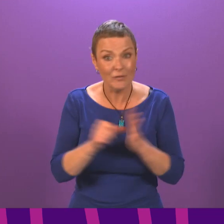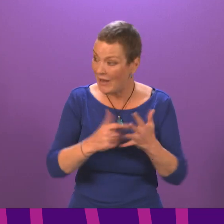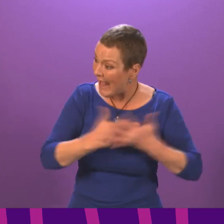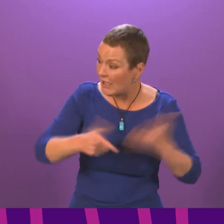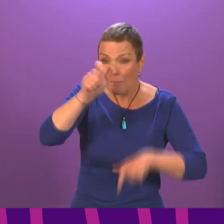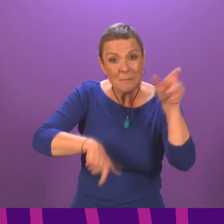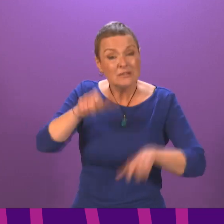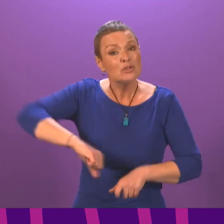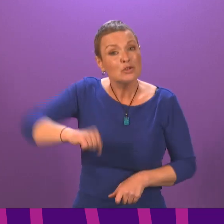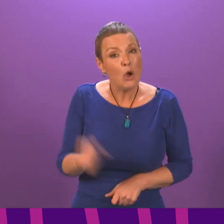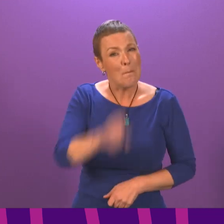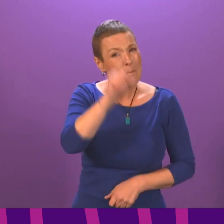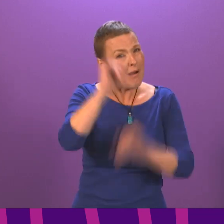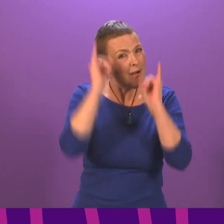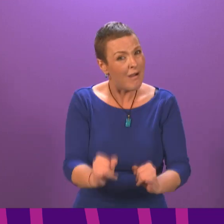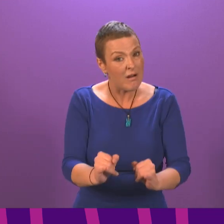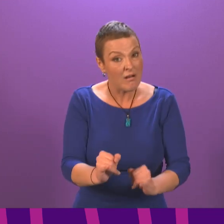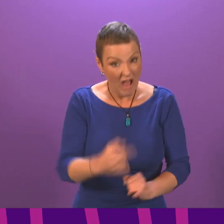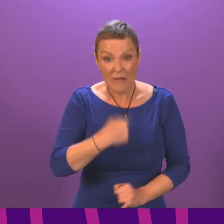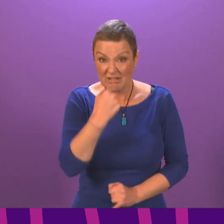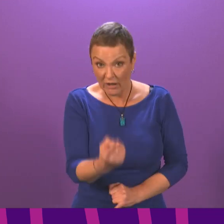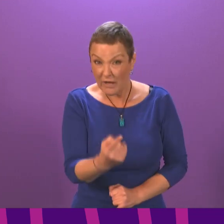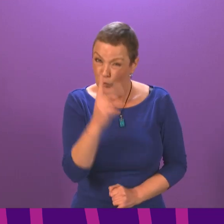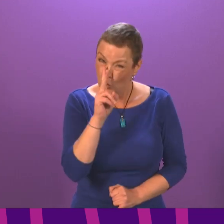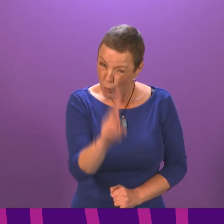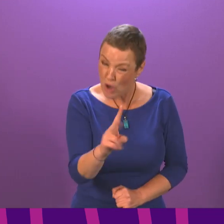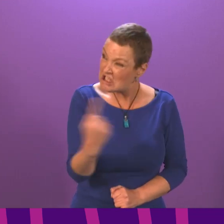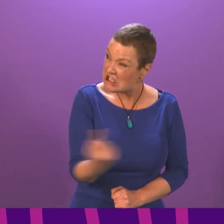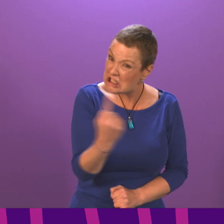the country, but so, too, is having a loved one with Covid, who is perhaps in hospital,